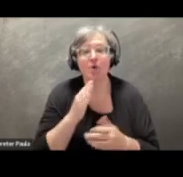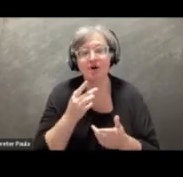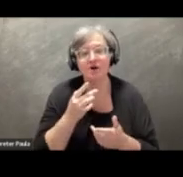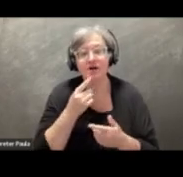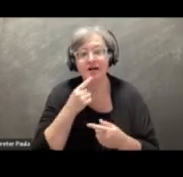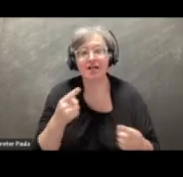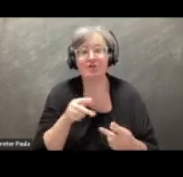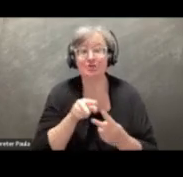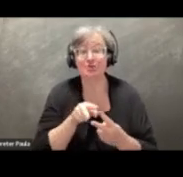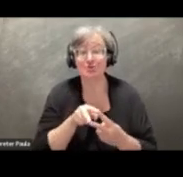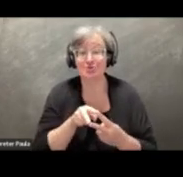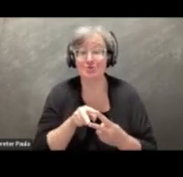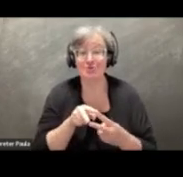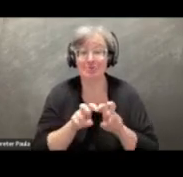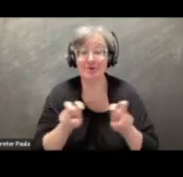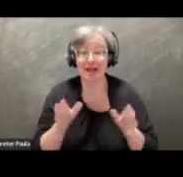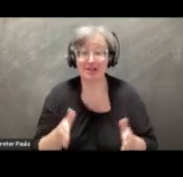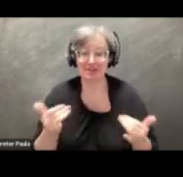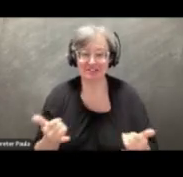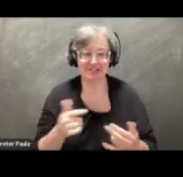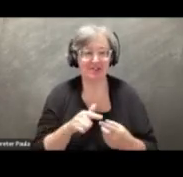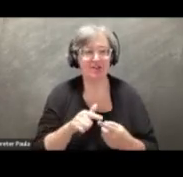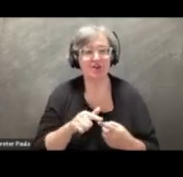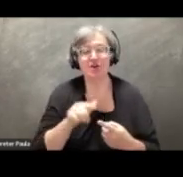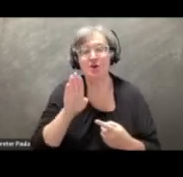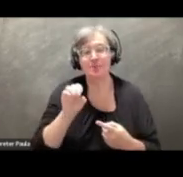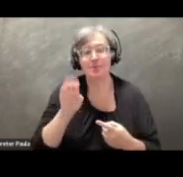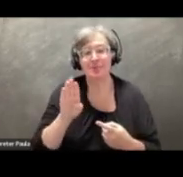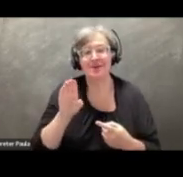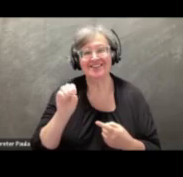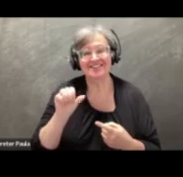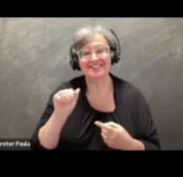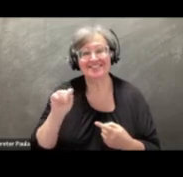today's webinar. First, we have Bob Sattler. Bob joined Support